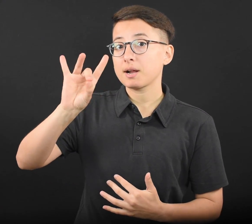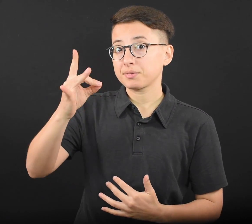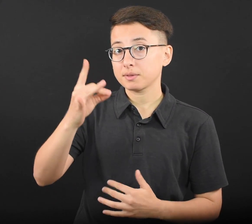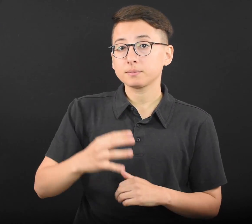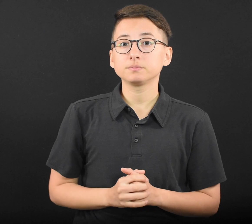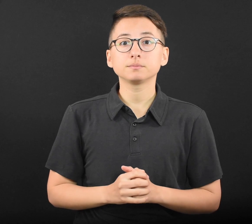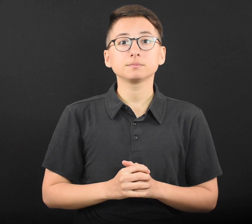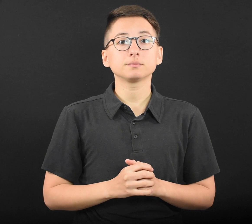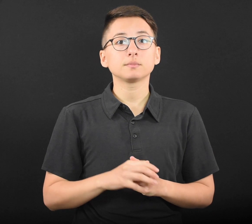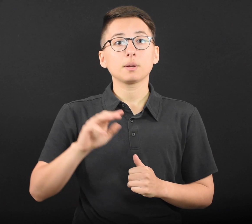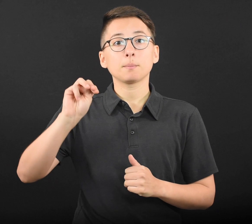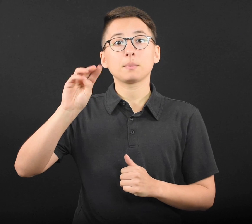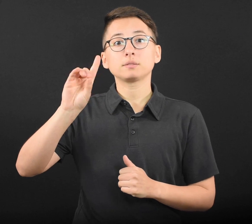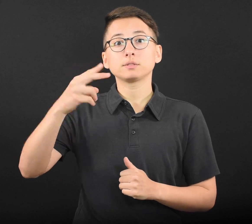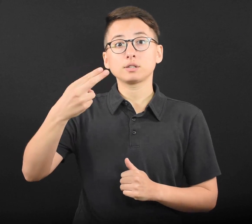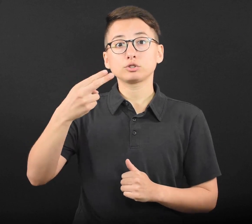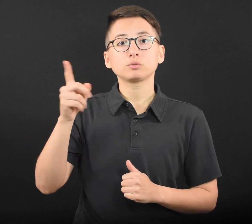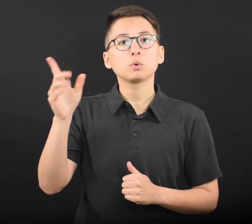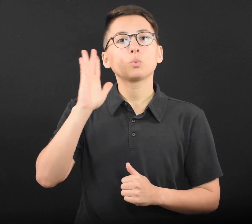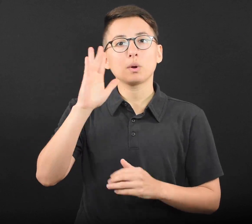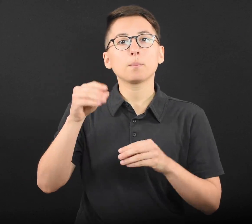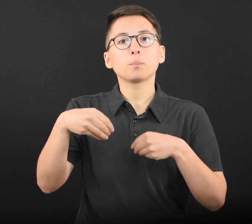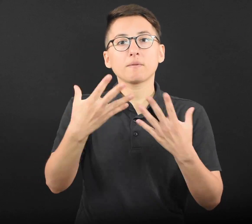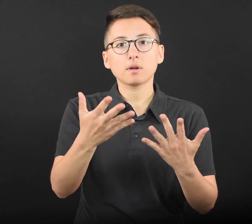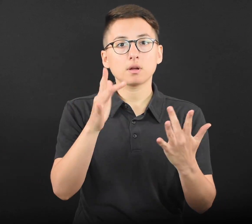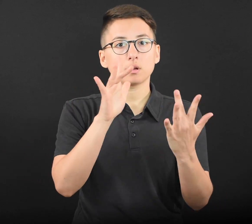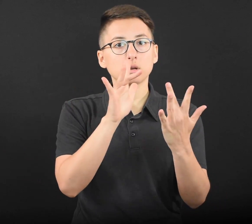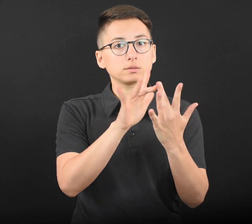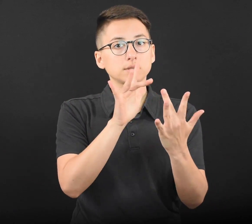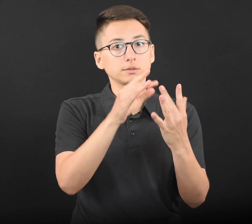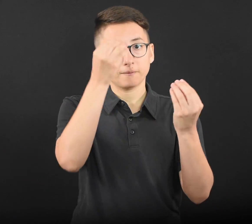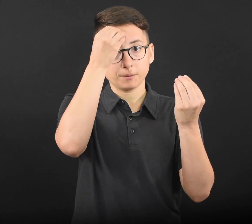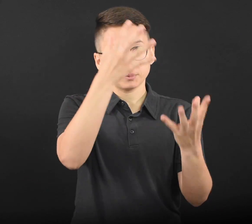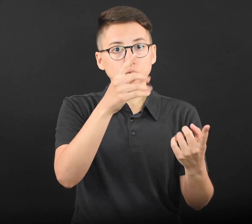of Health will provide recipients’ contact information to the Minnesota Zoo